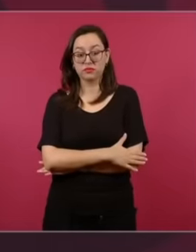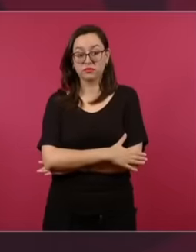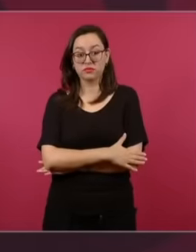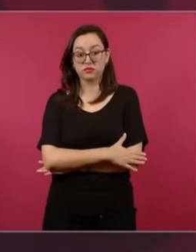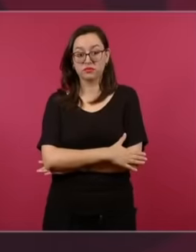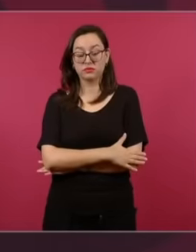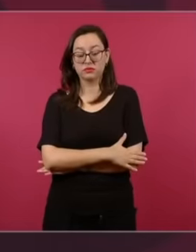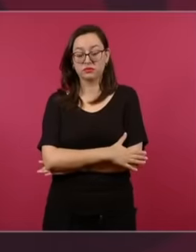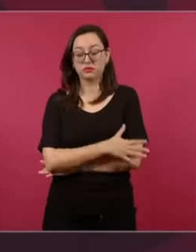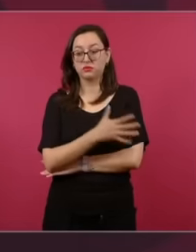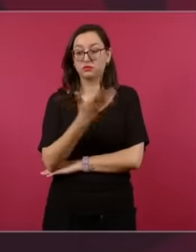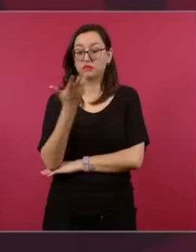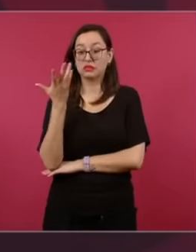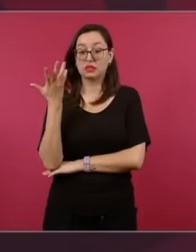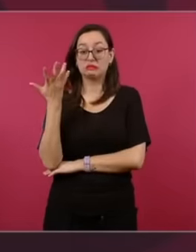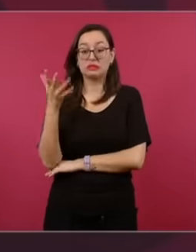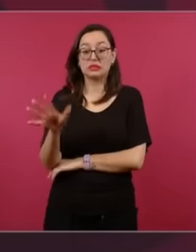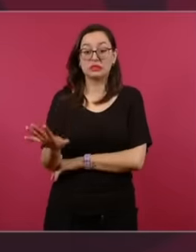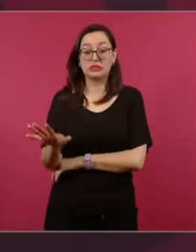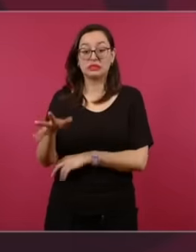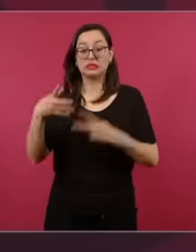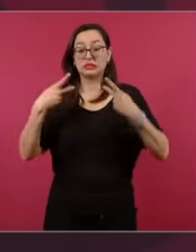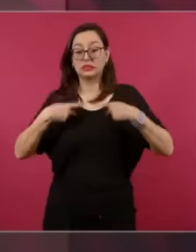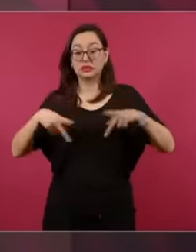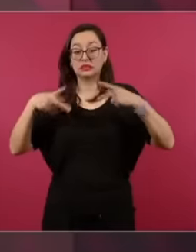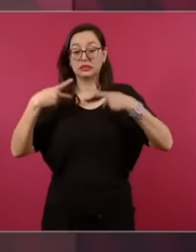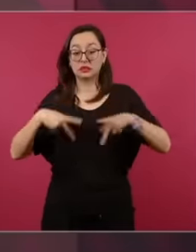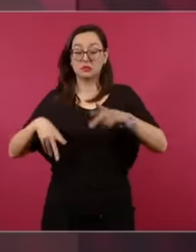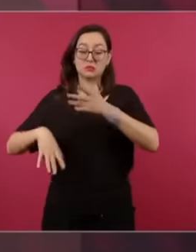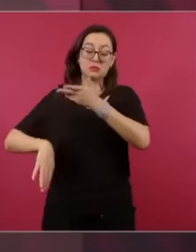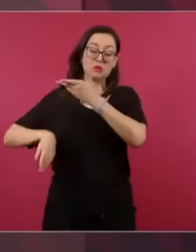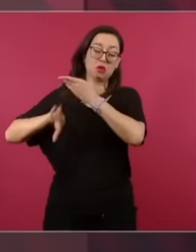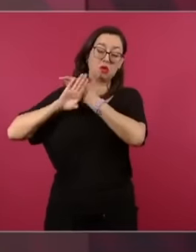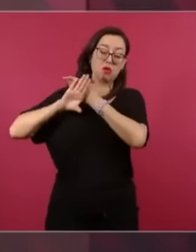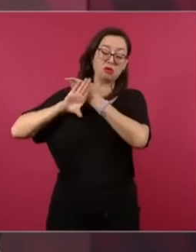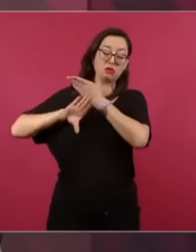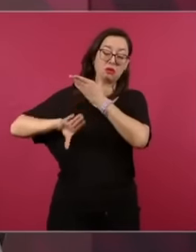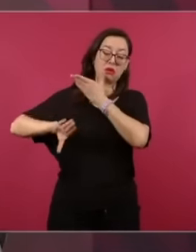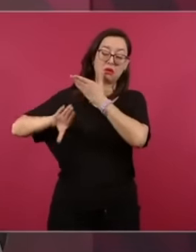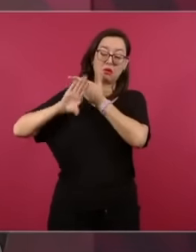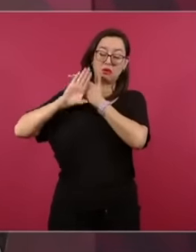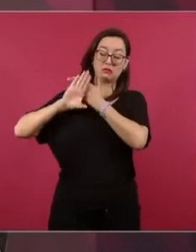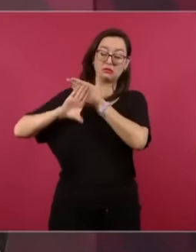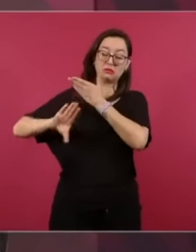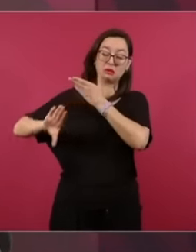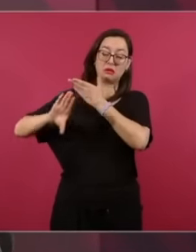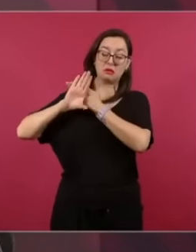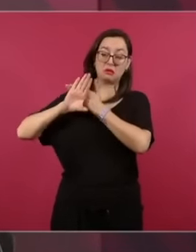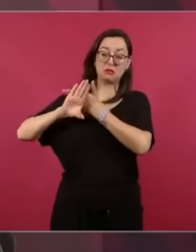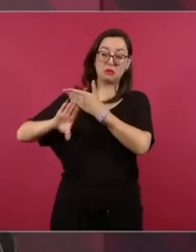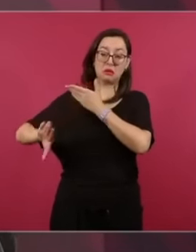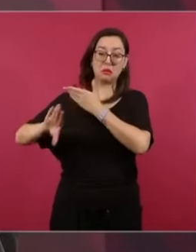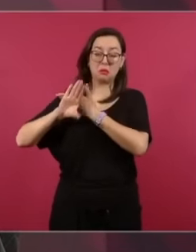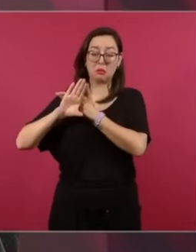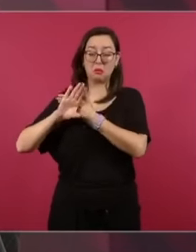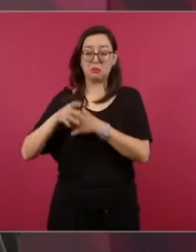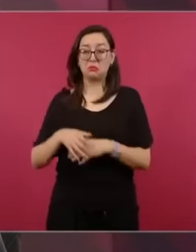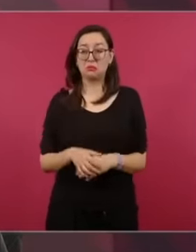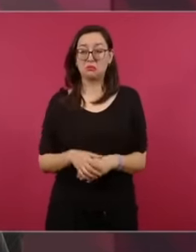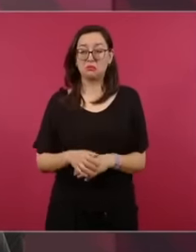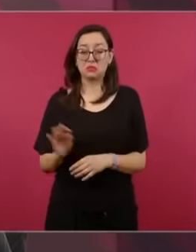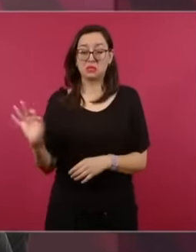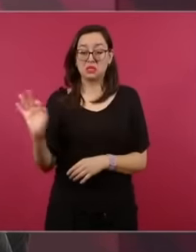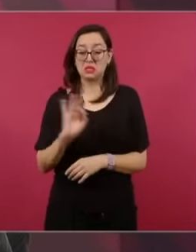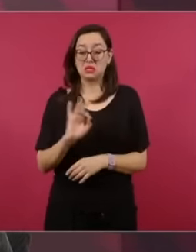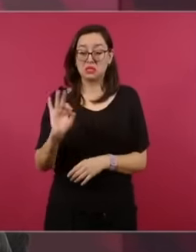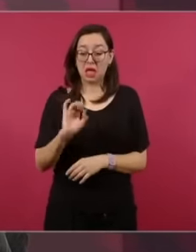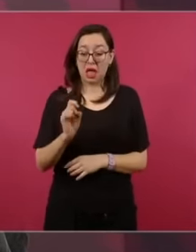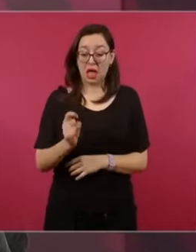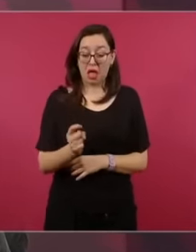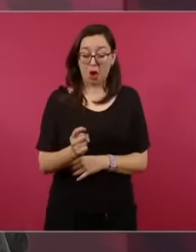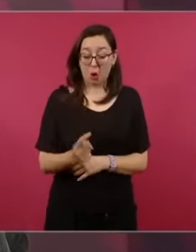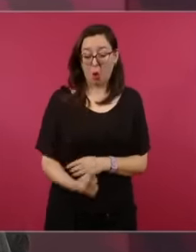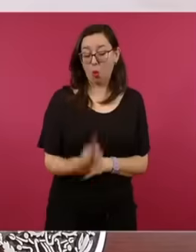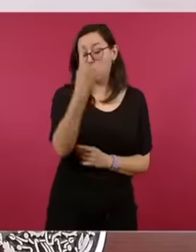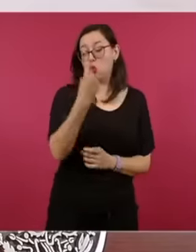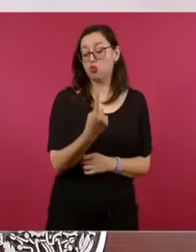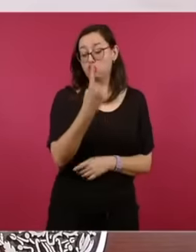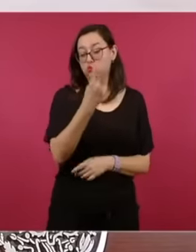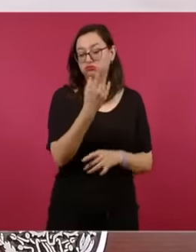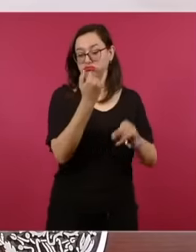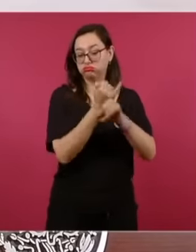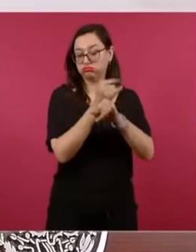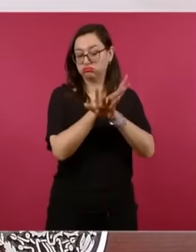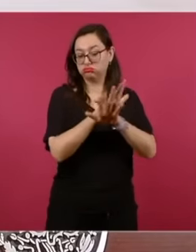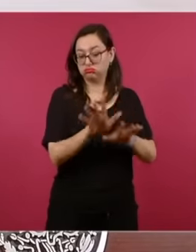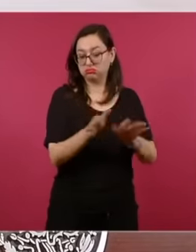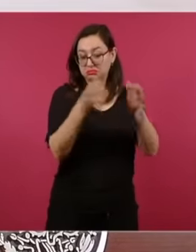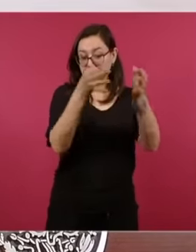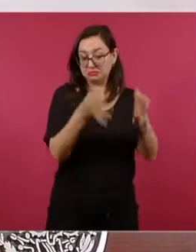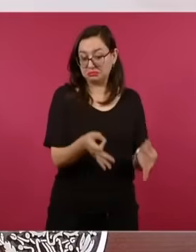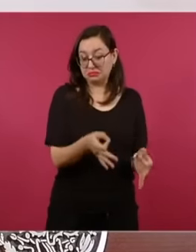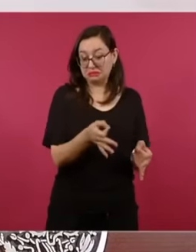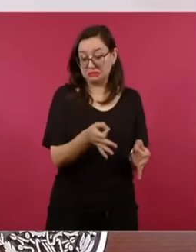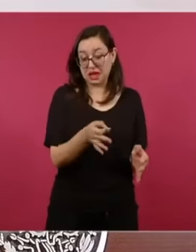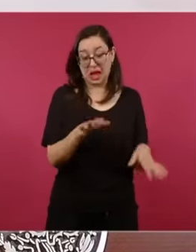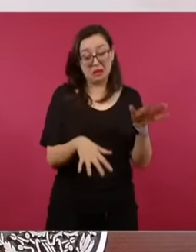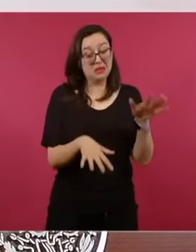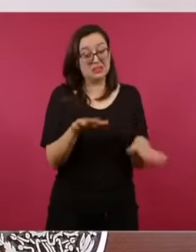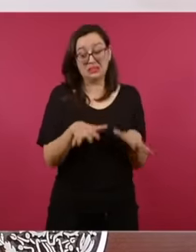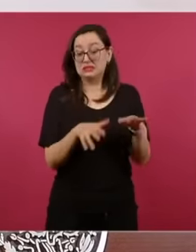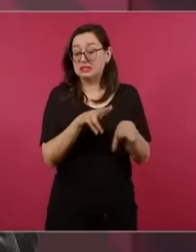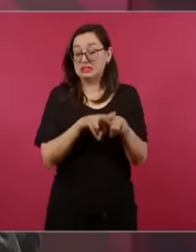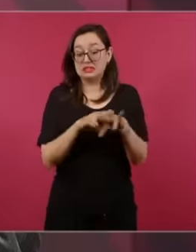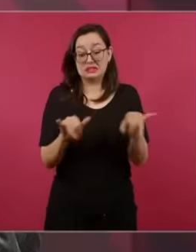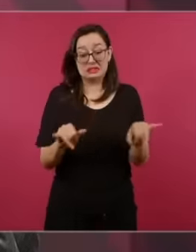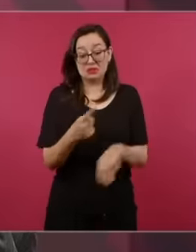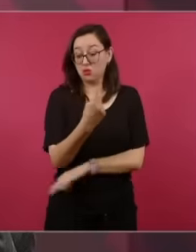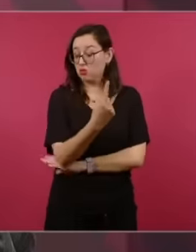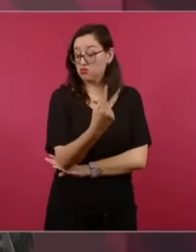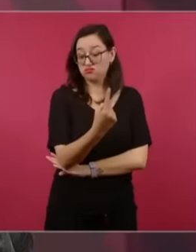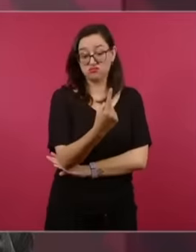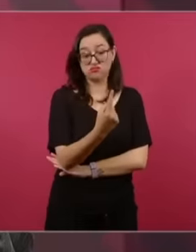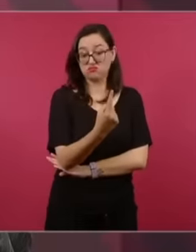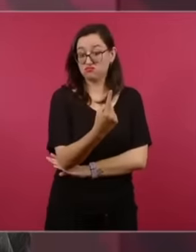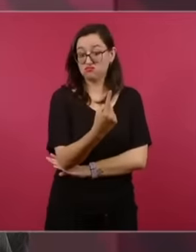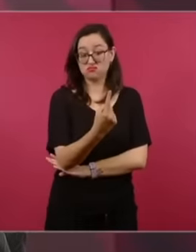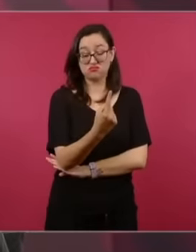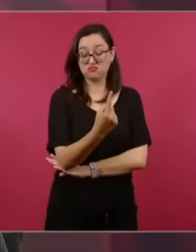10 who reports objectively, it is very much one. out of every 10